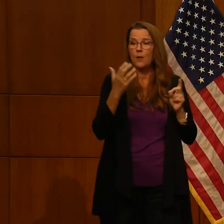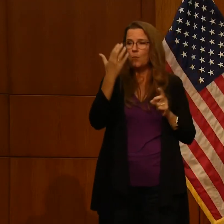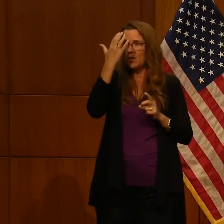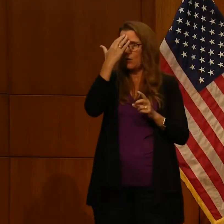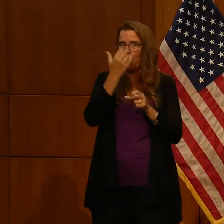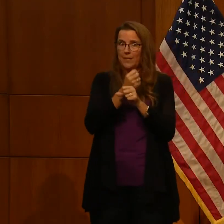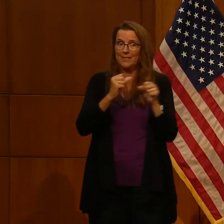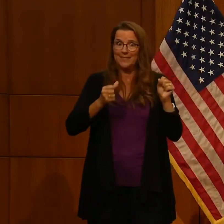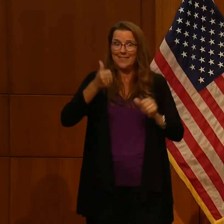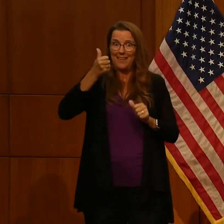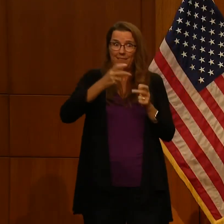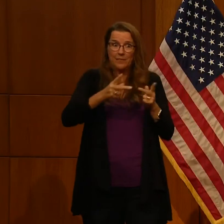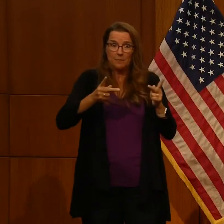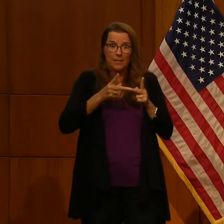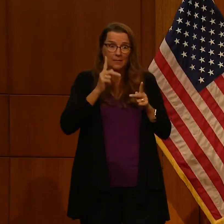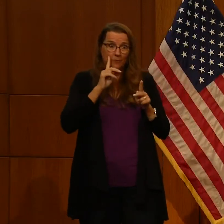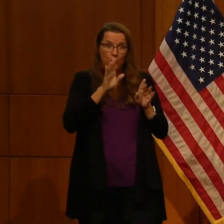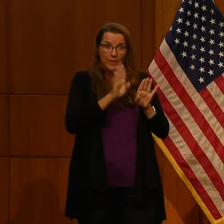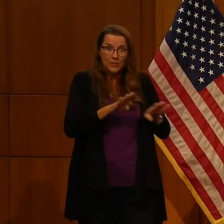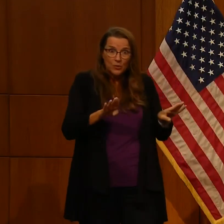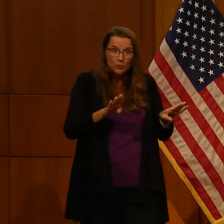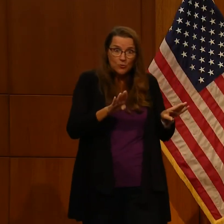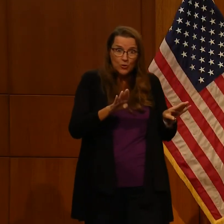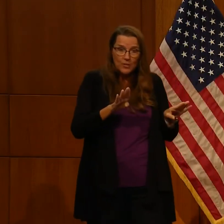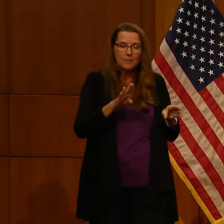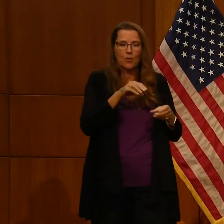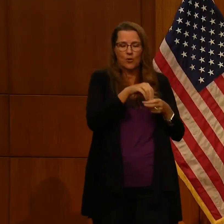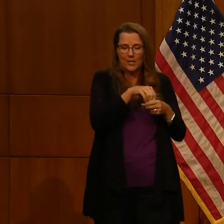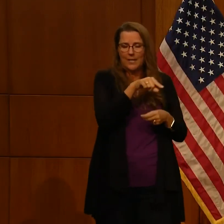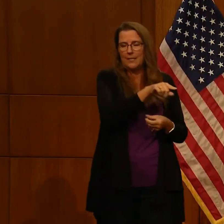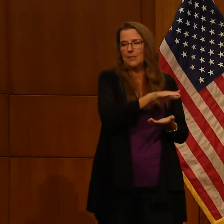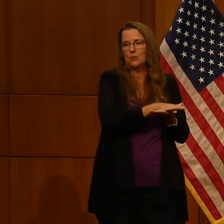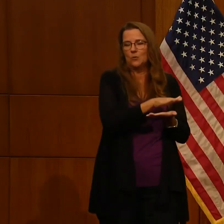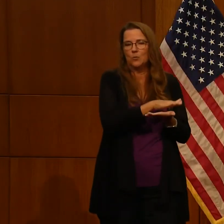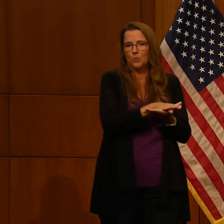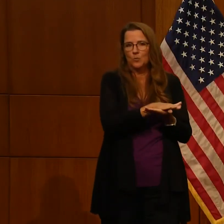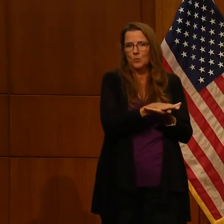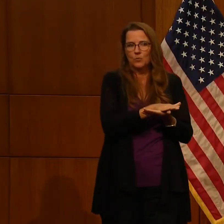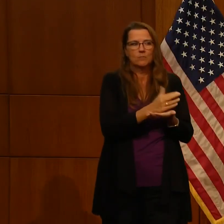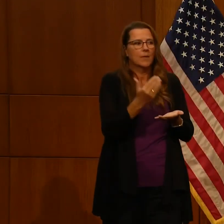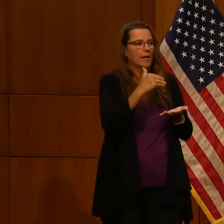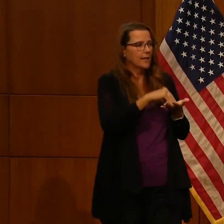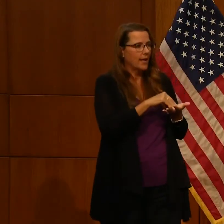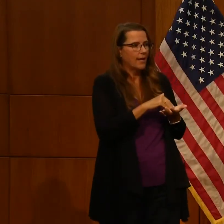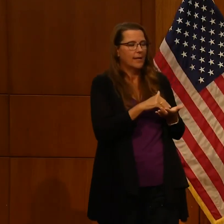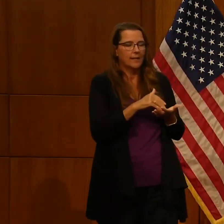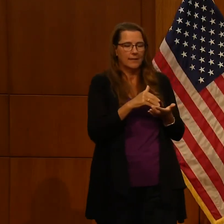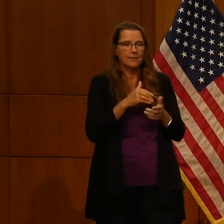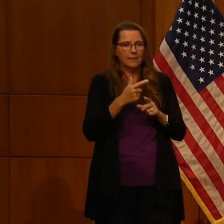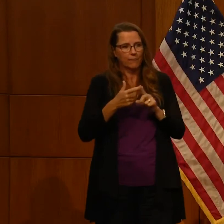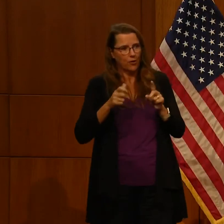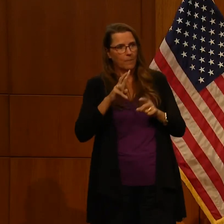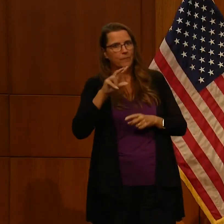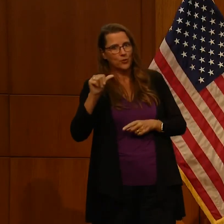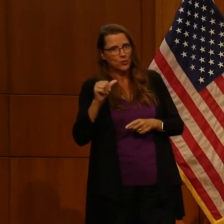ARE DOING IS WORKING AND WE KNOW THAT THE SAFEST PLACE FOR OUR CHILDREN TO BE AND WHERE